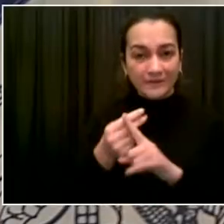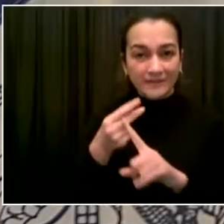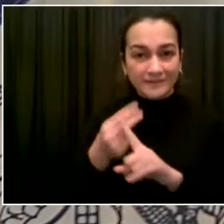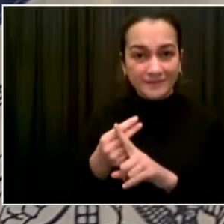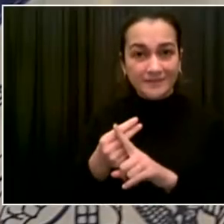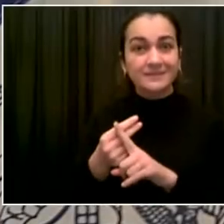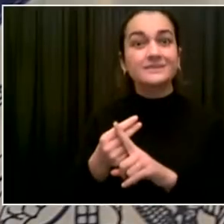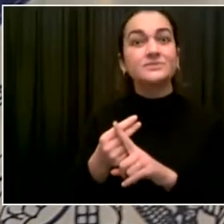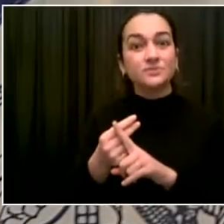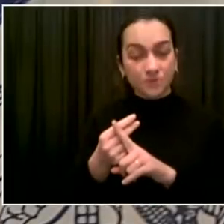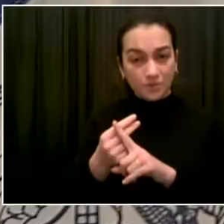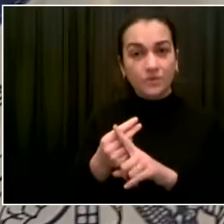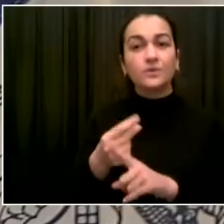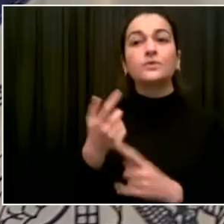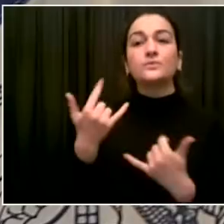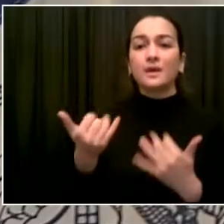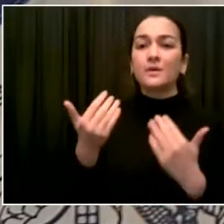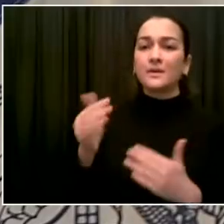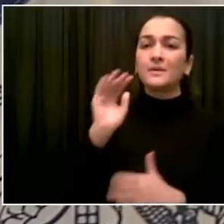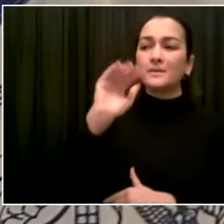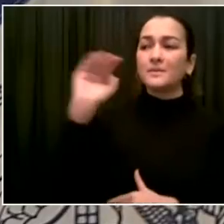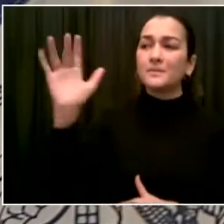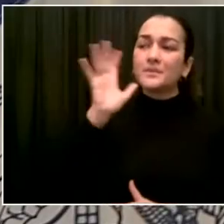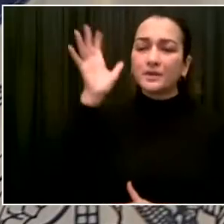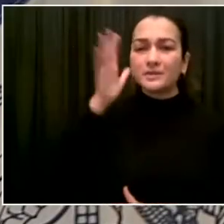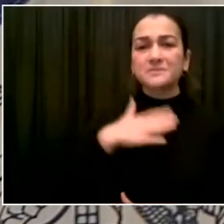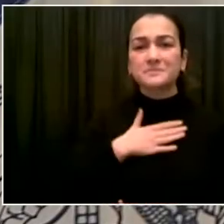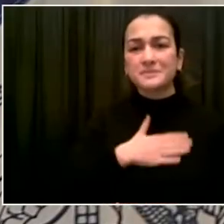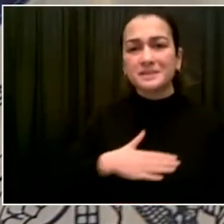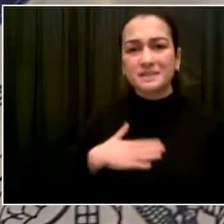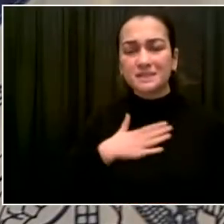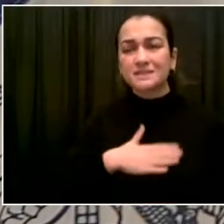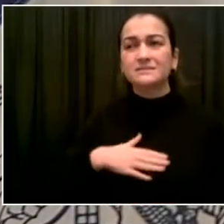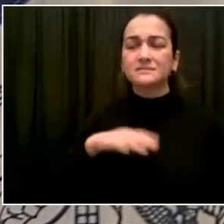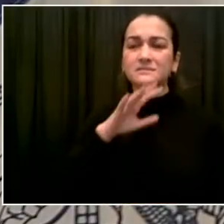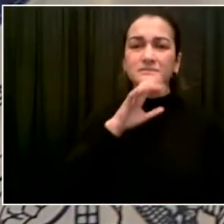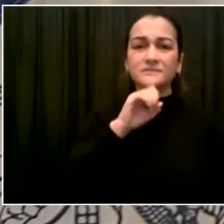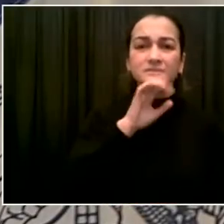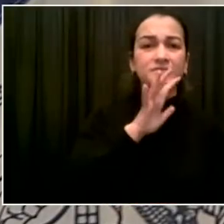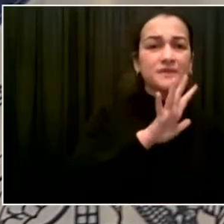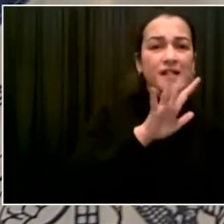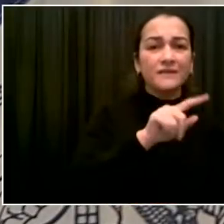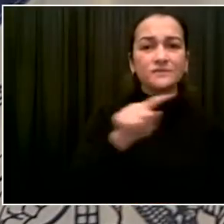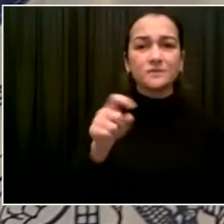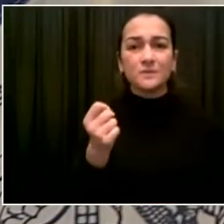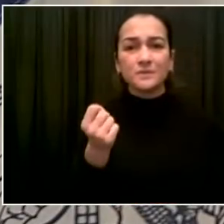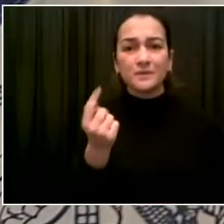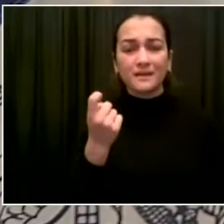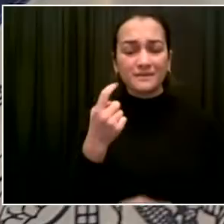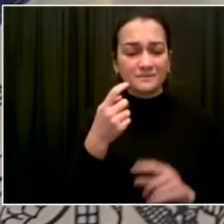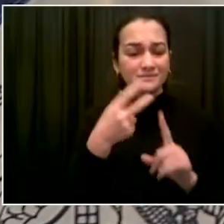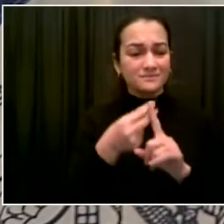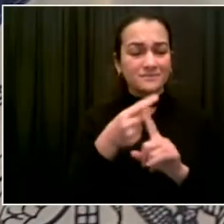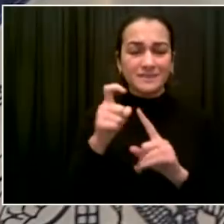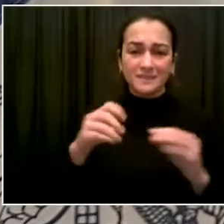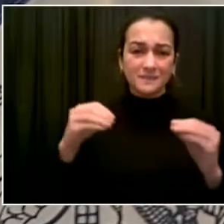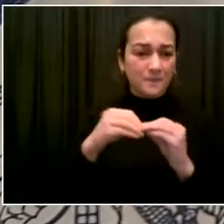NUMBER.